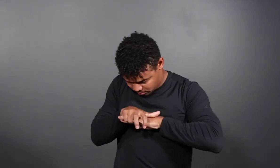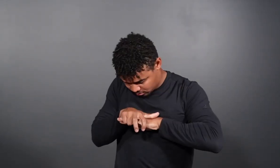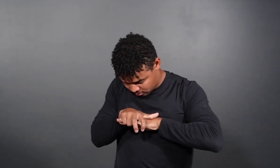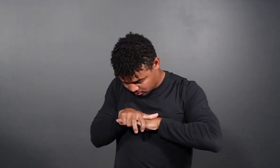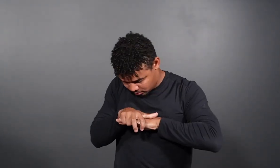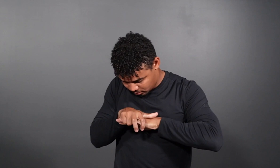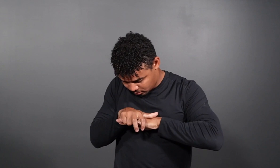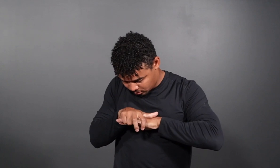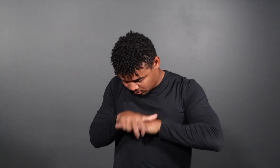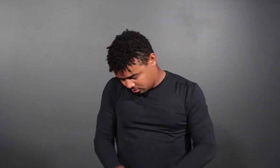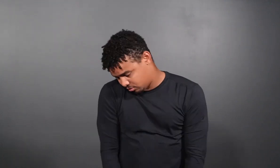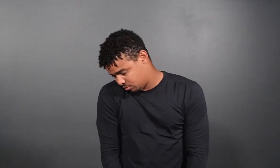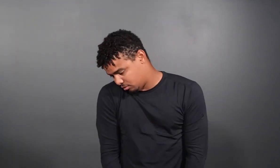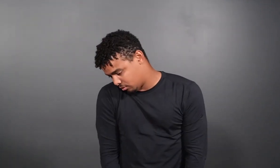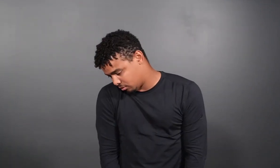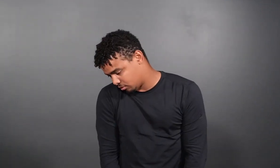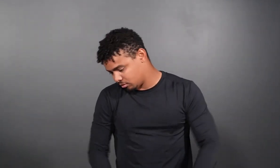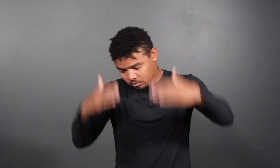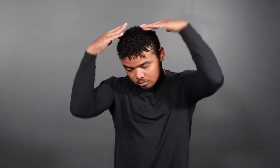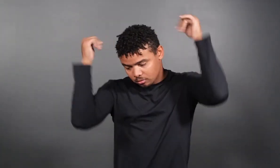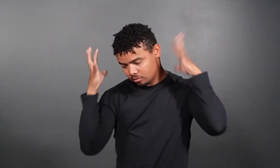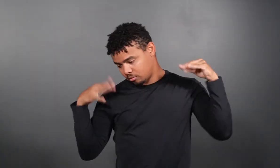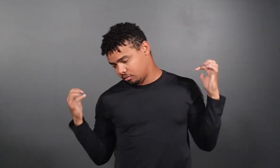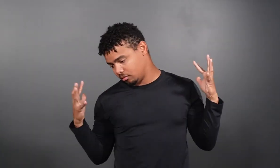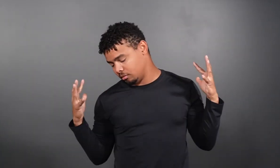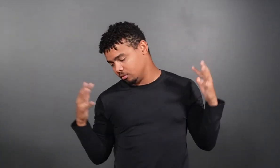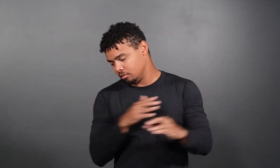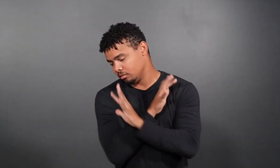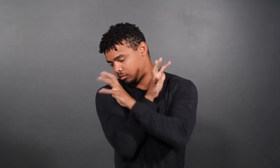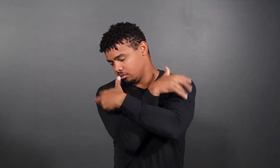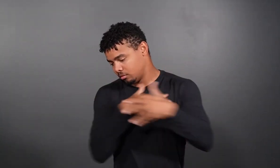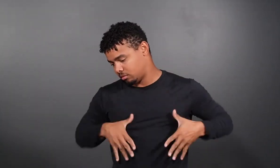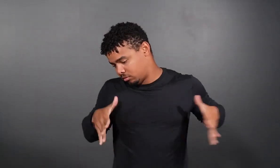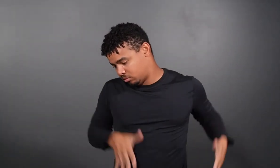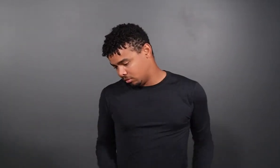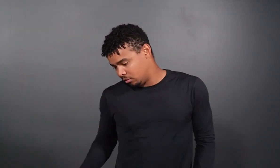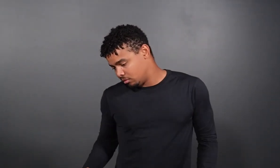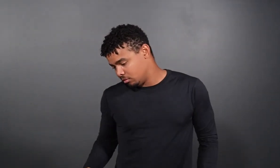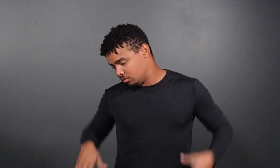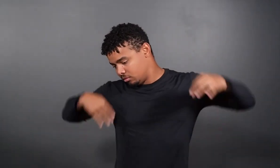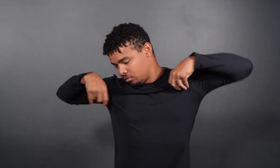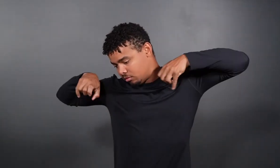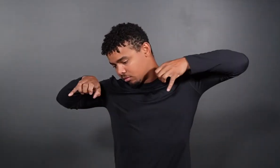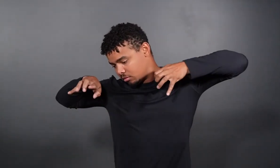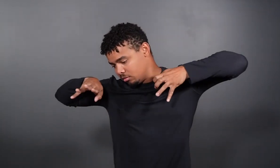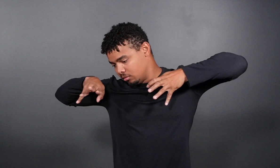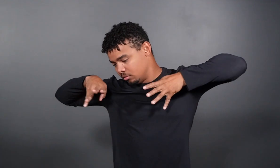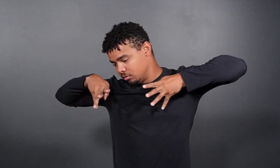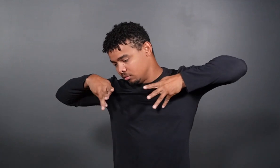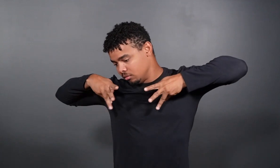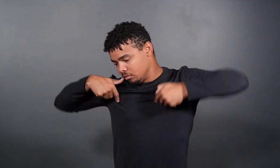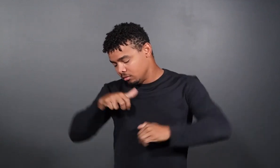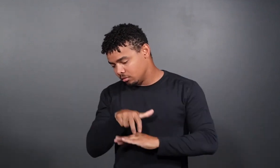legs a dangle glassy eyed hair a curled a princess dress locks unfurl glassy eyed